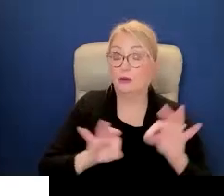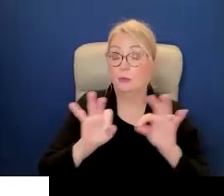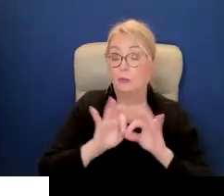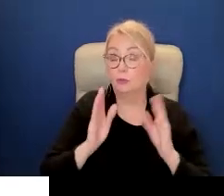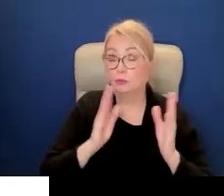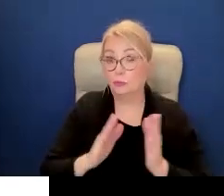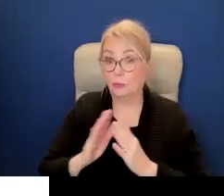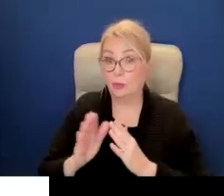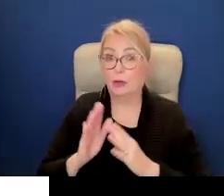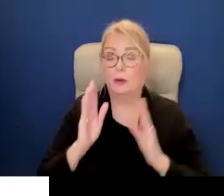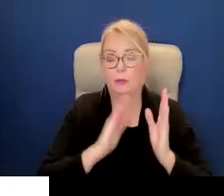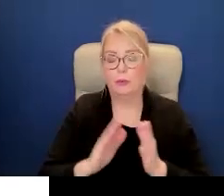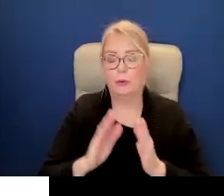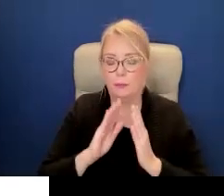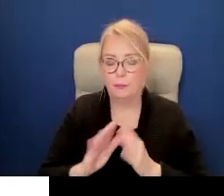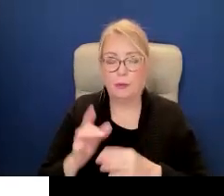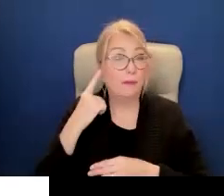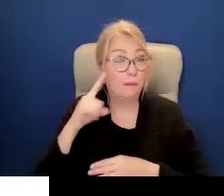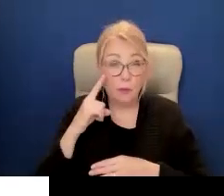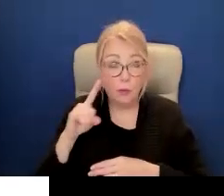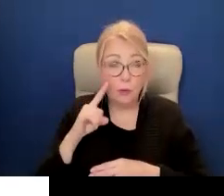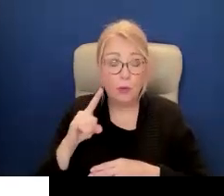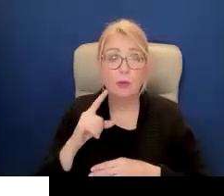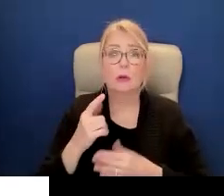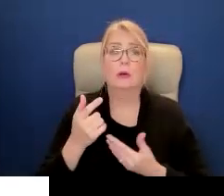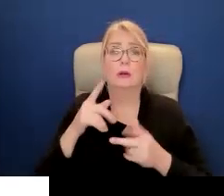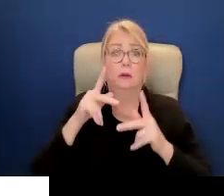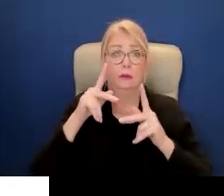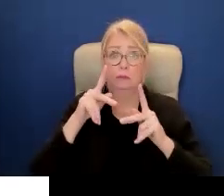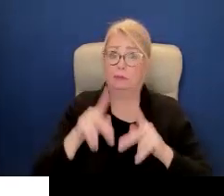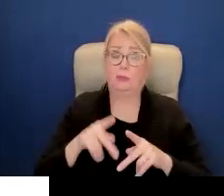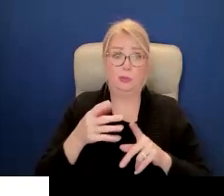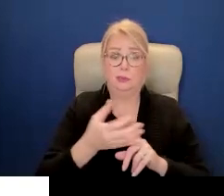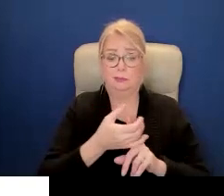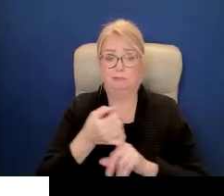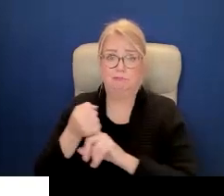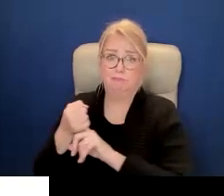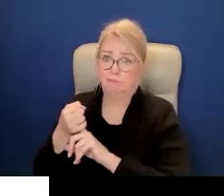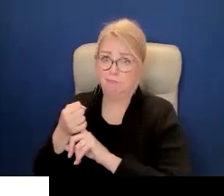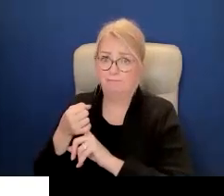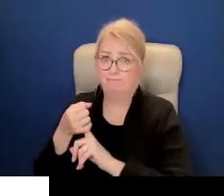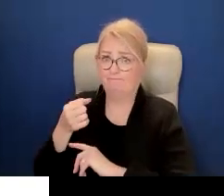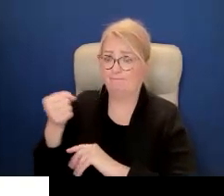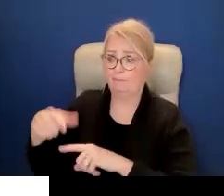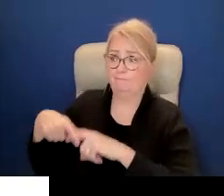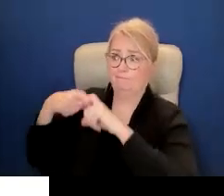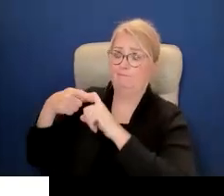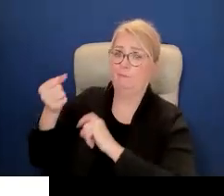Prepare in the event that a somebody may be detained. And that's what I talked about earlier, a little bit, being prepared,